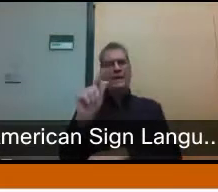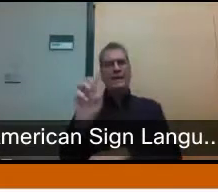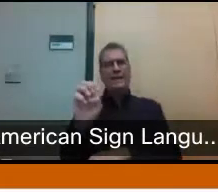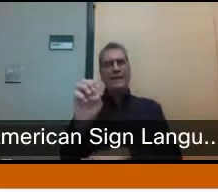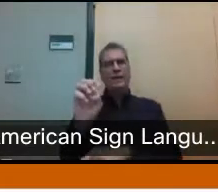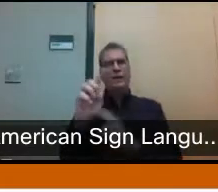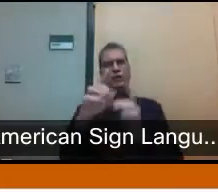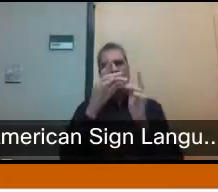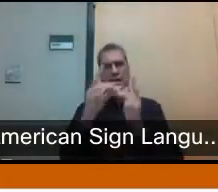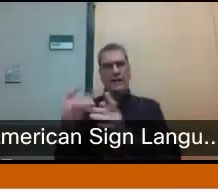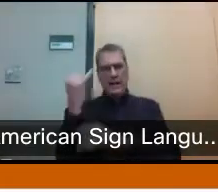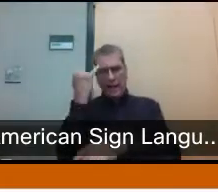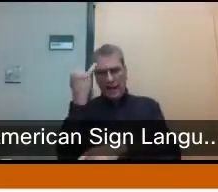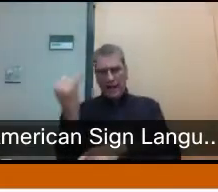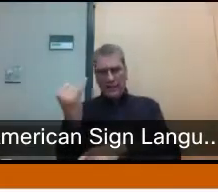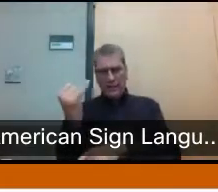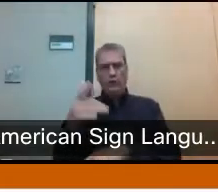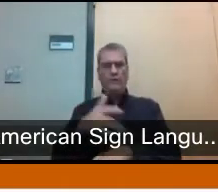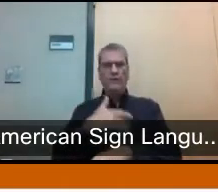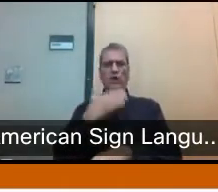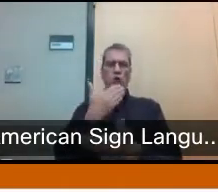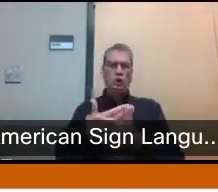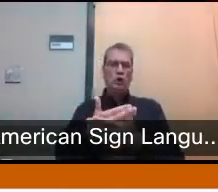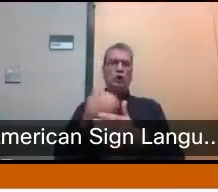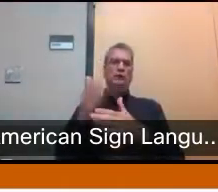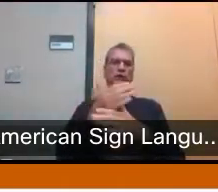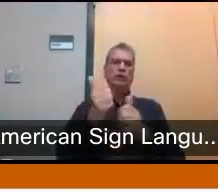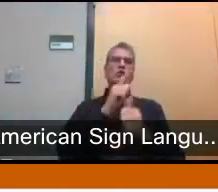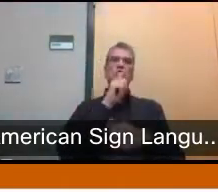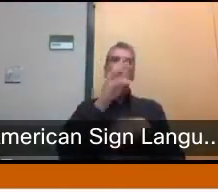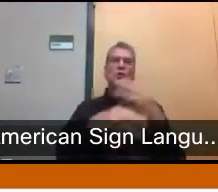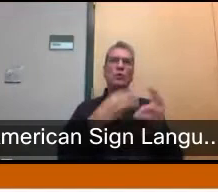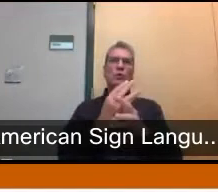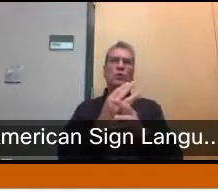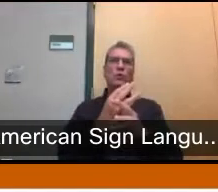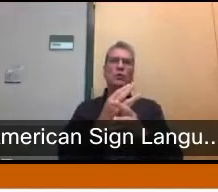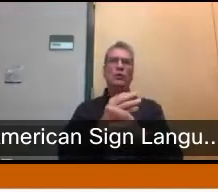feel good sharing. The real world. I always feel pretty comfortable sharing this